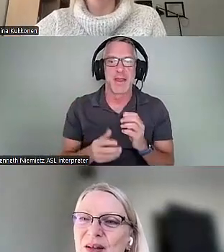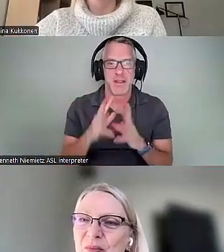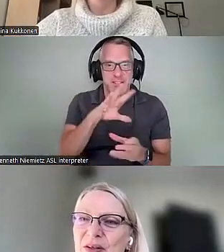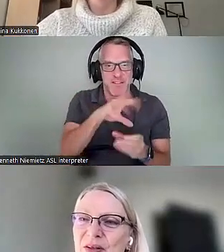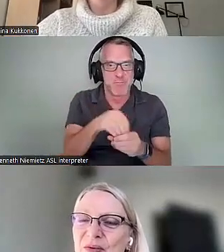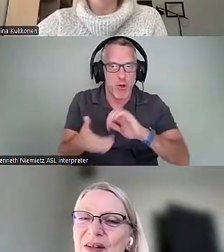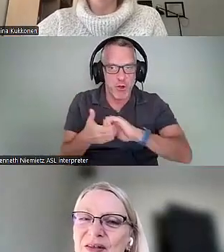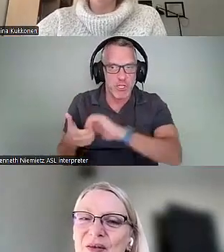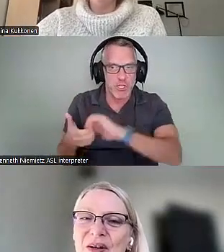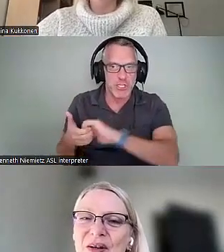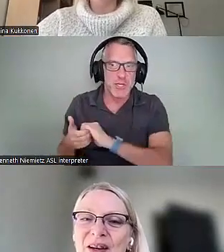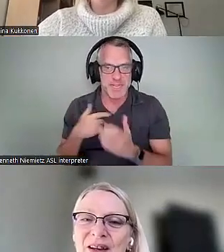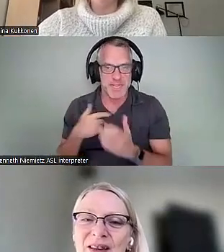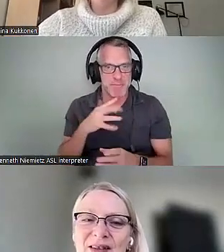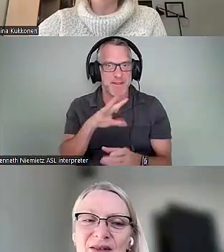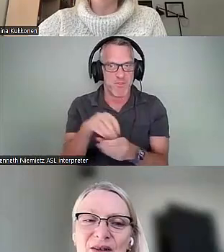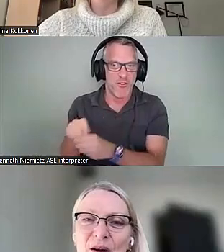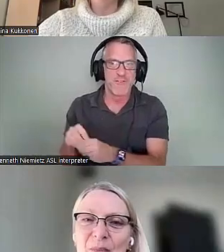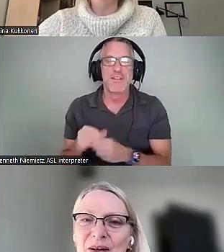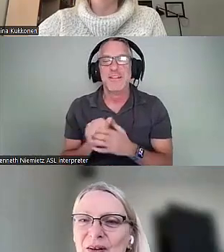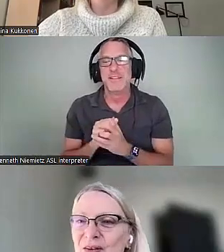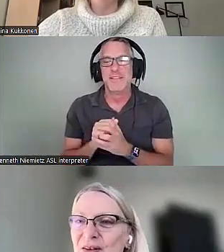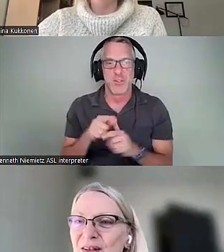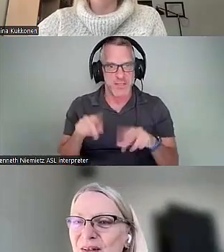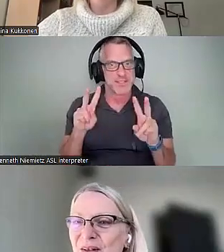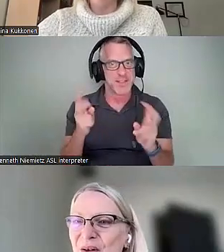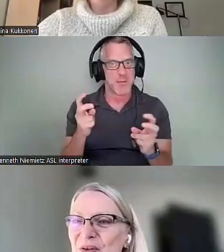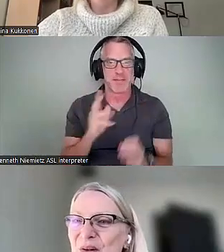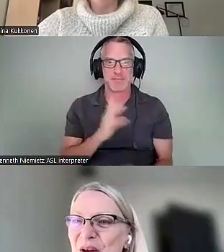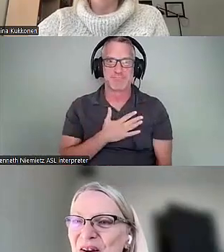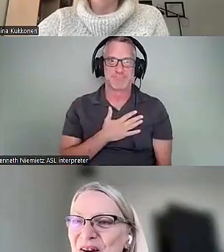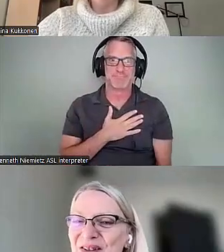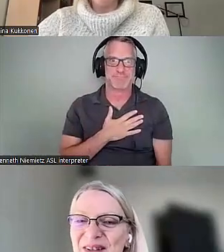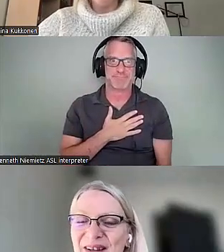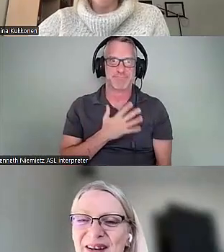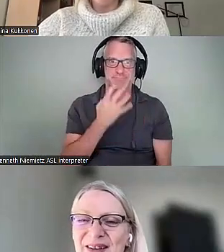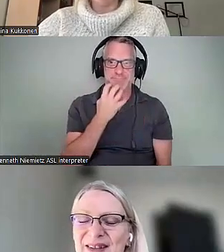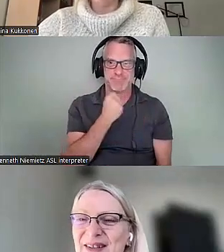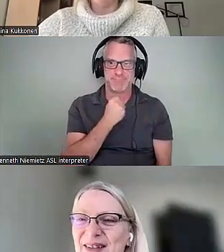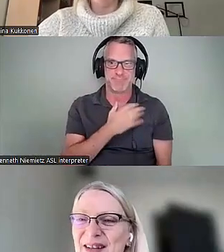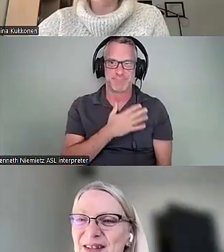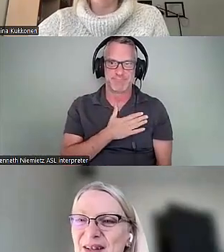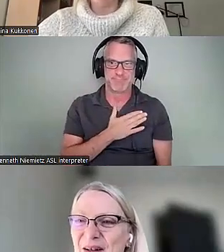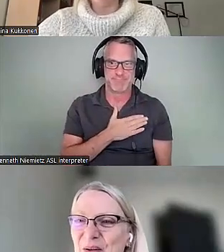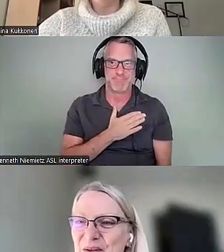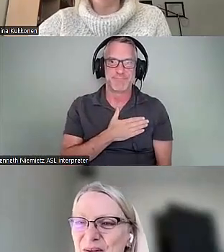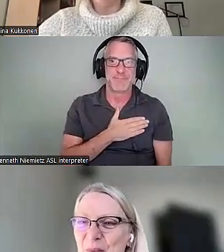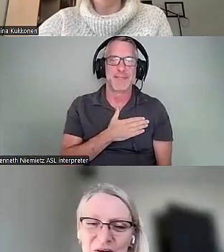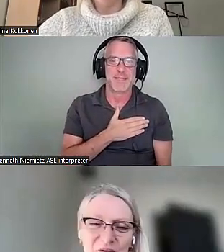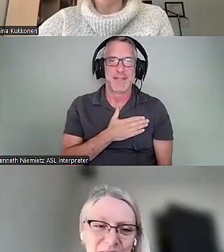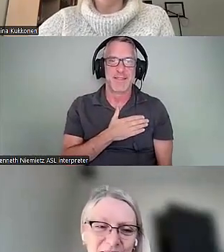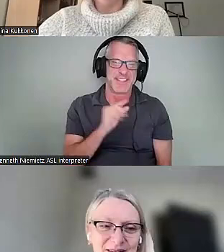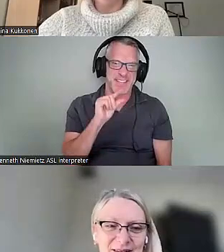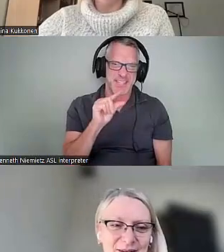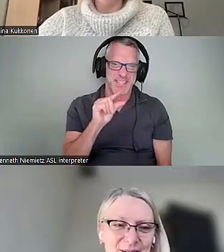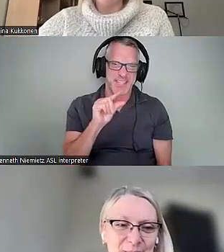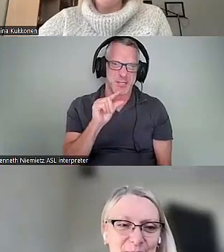that I've been doing, so this topic here is close to my heart, and that's a little snippet of me.